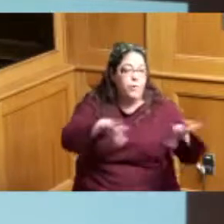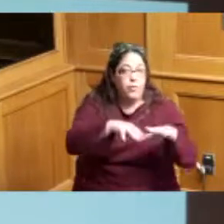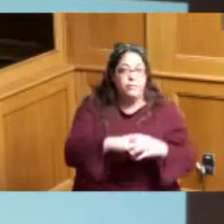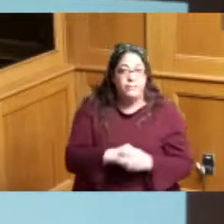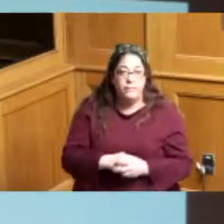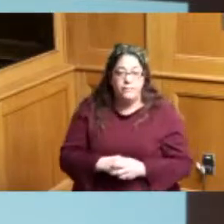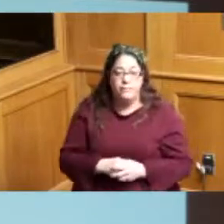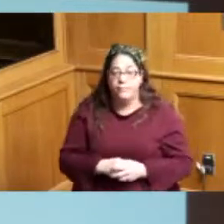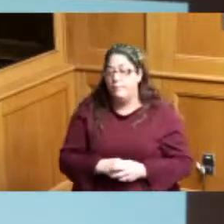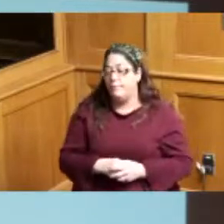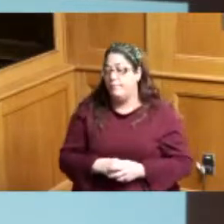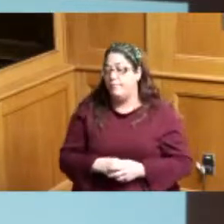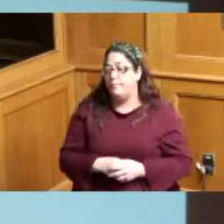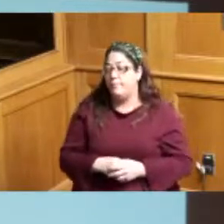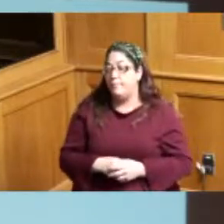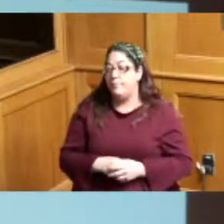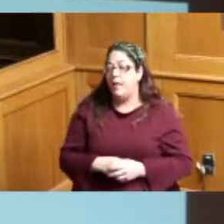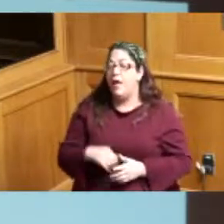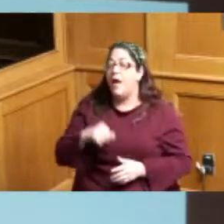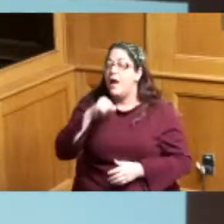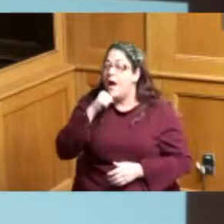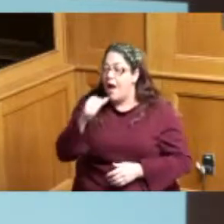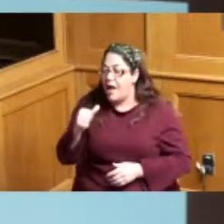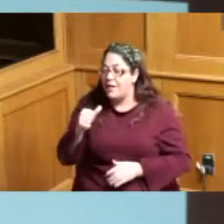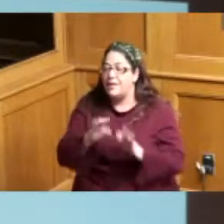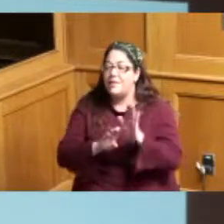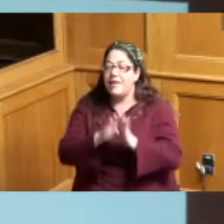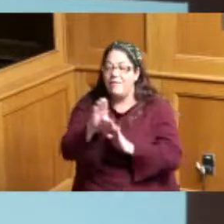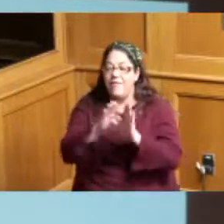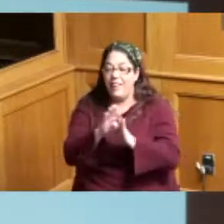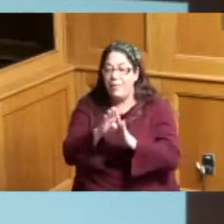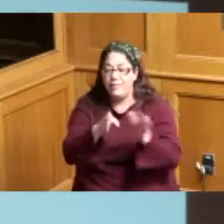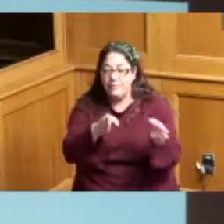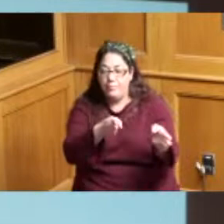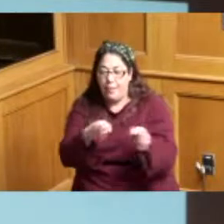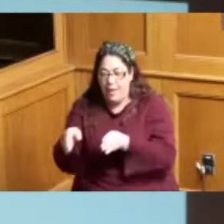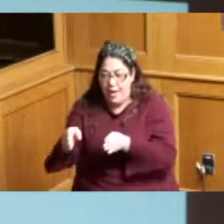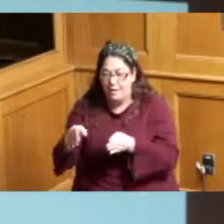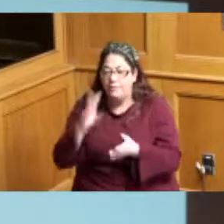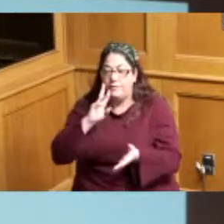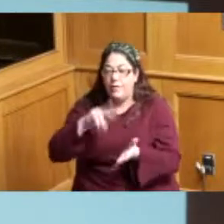for the undeveloped plan we talked very briefly about undeveloped land so if a property has no